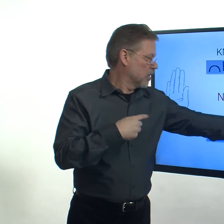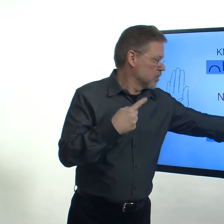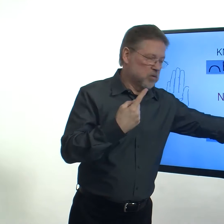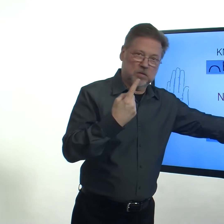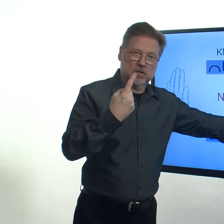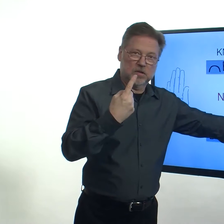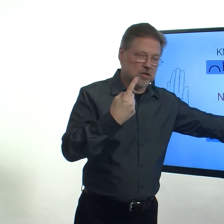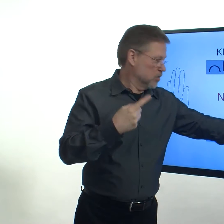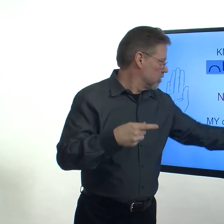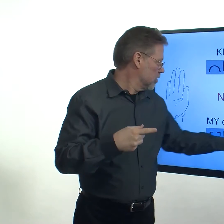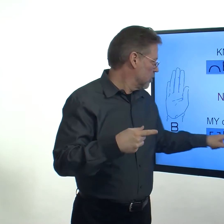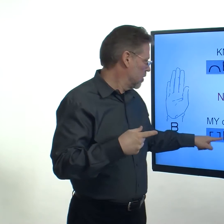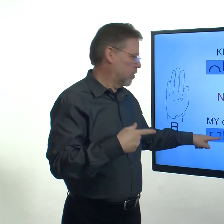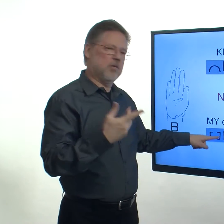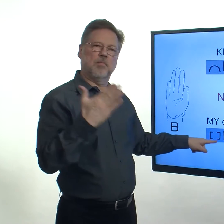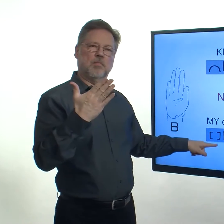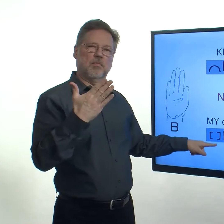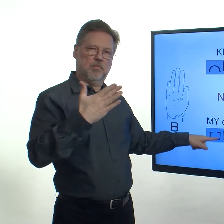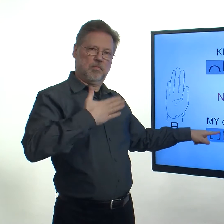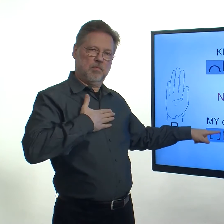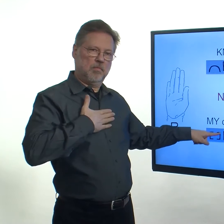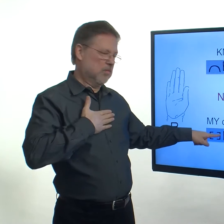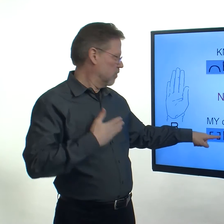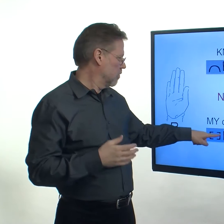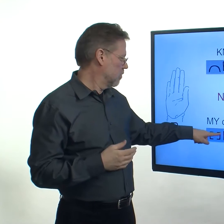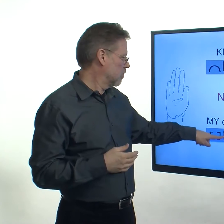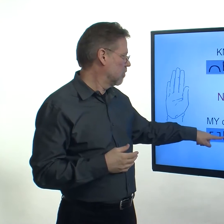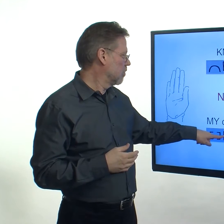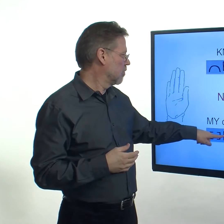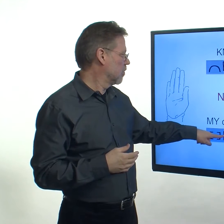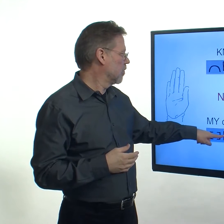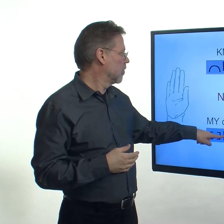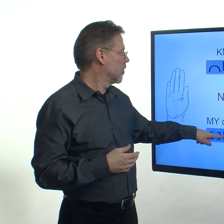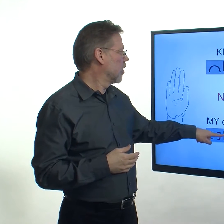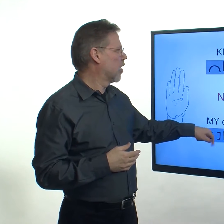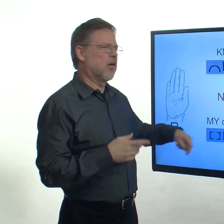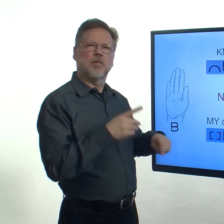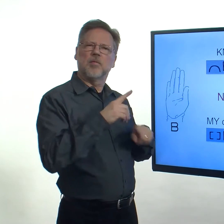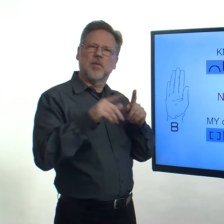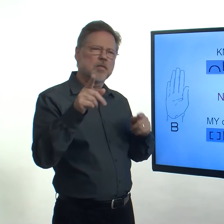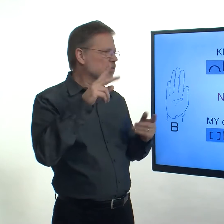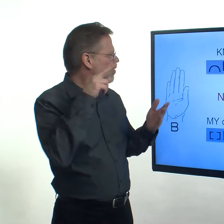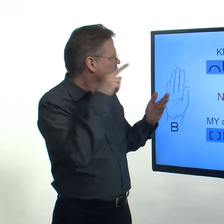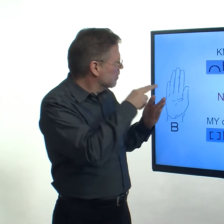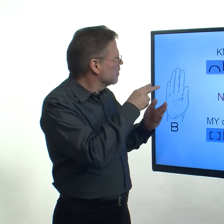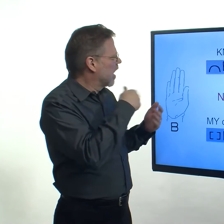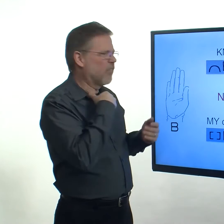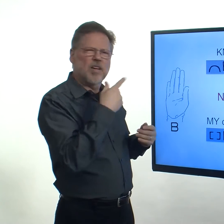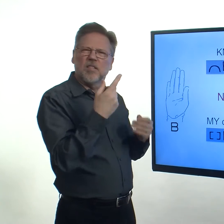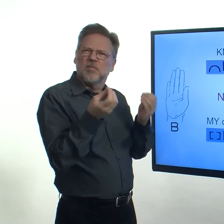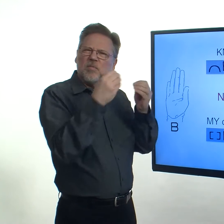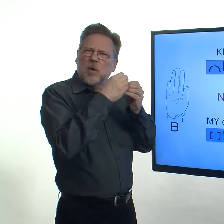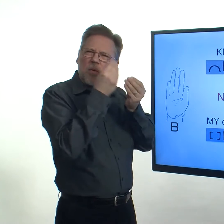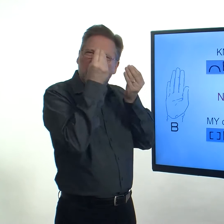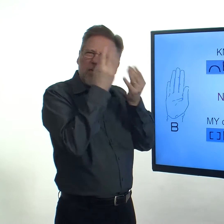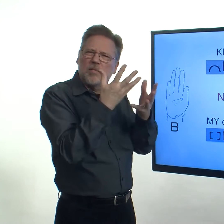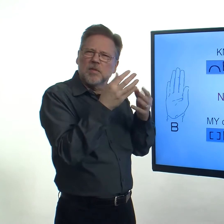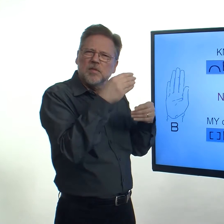a ‘B’ gives you the possessive, like this. But if you look again, there’s more information